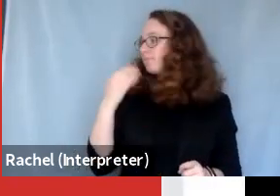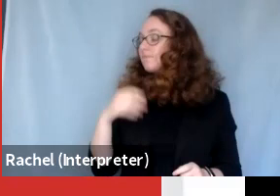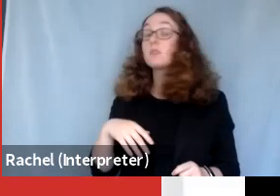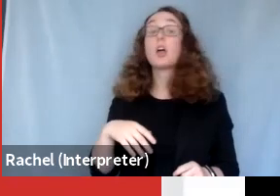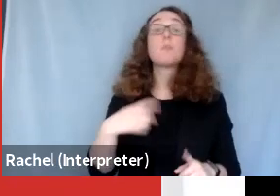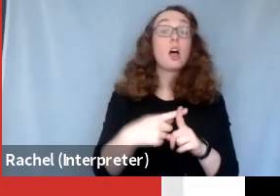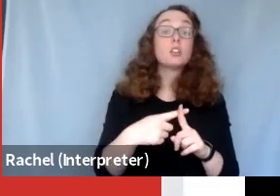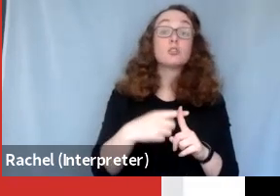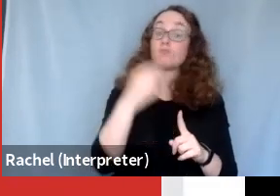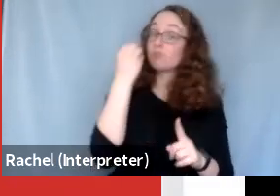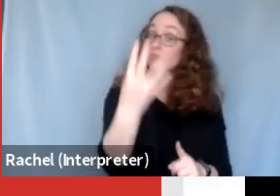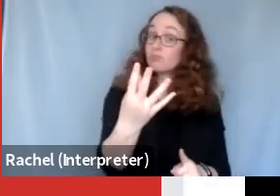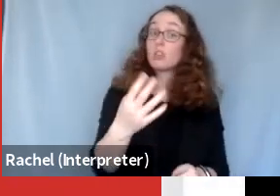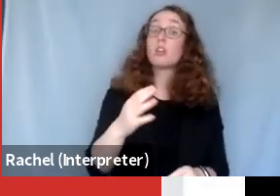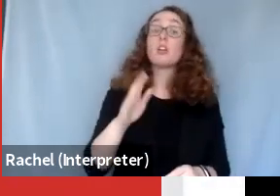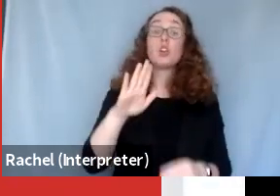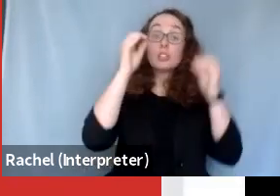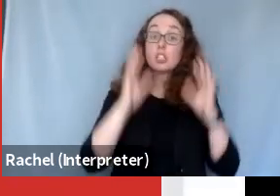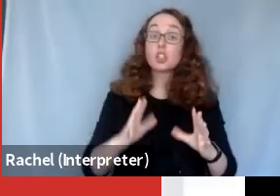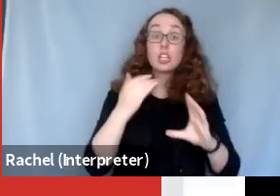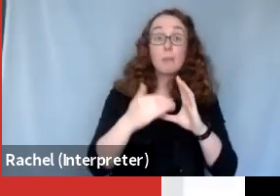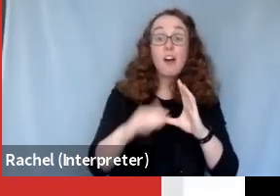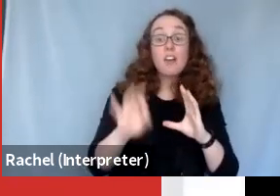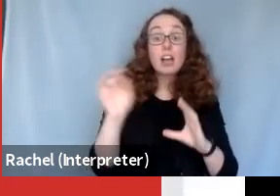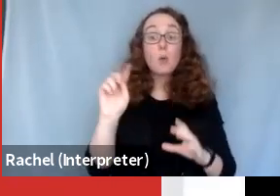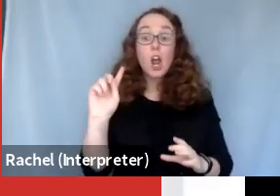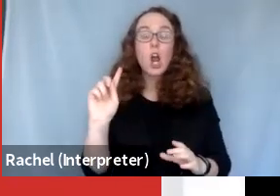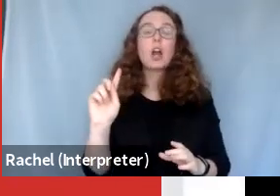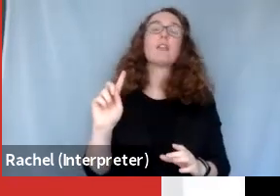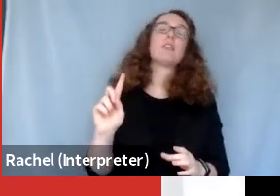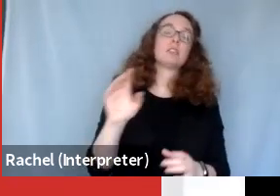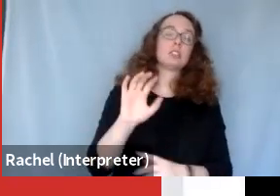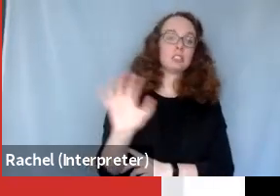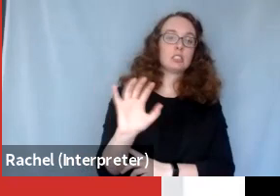all the emails on campus follow the format the first name